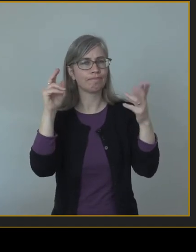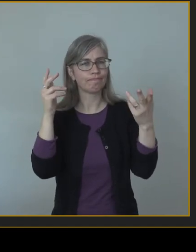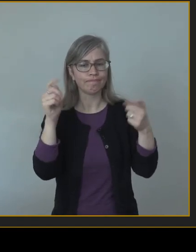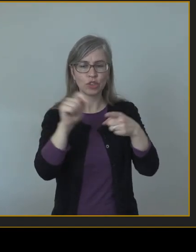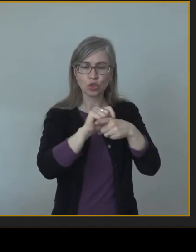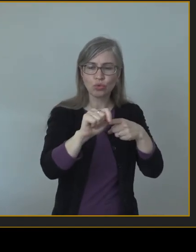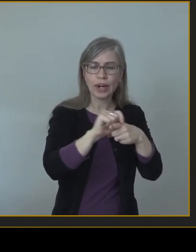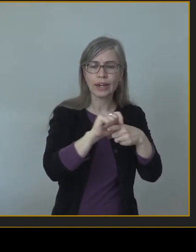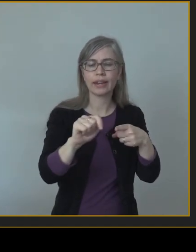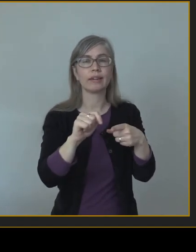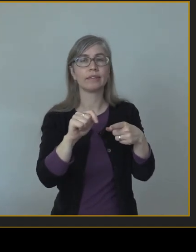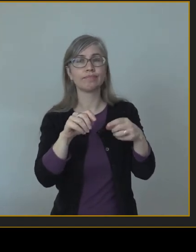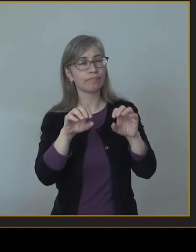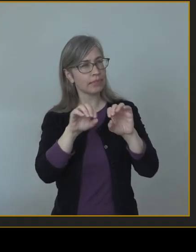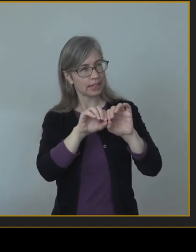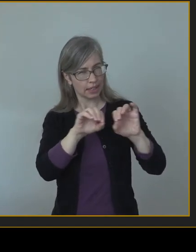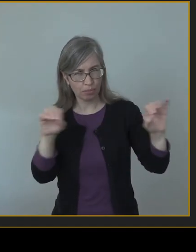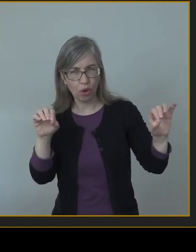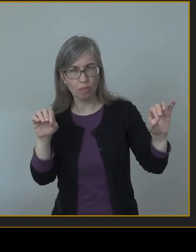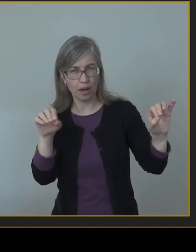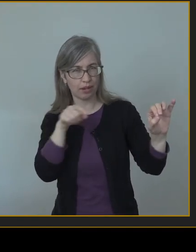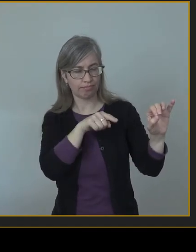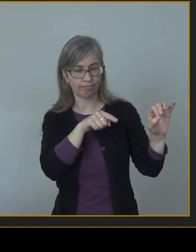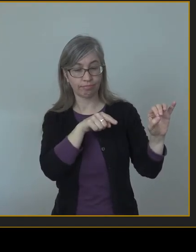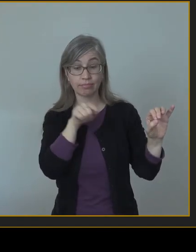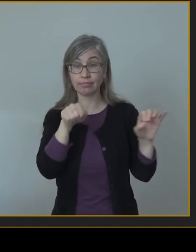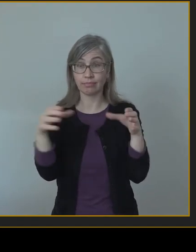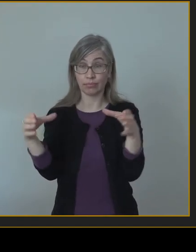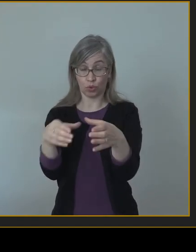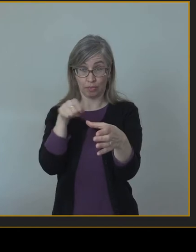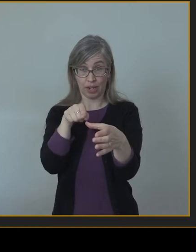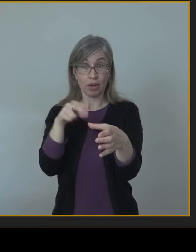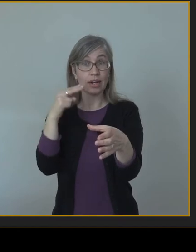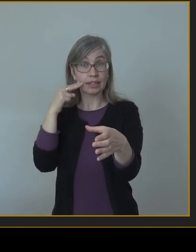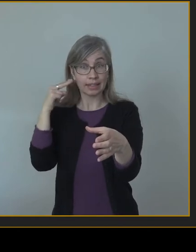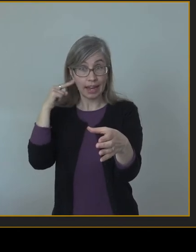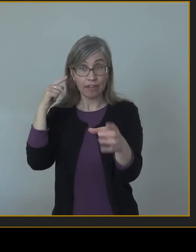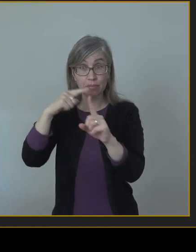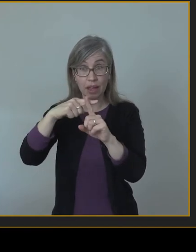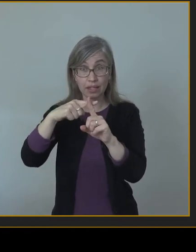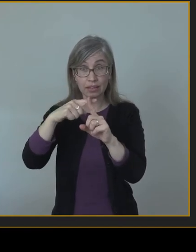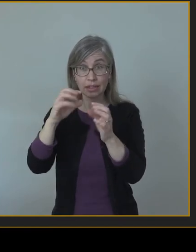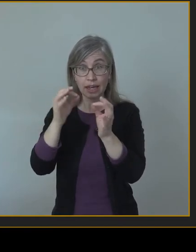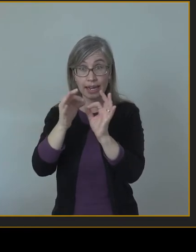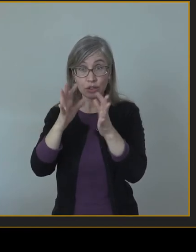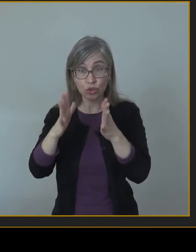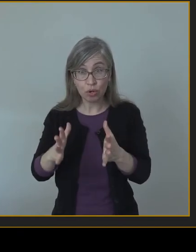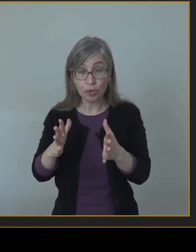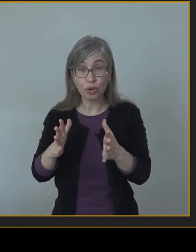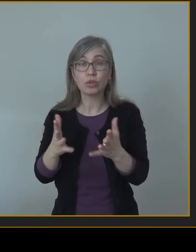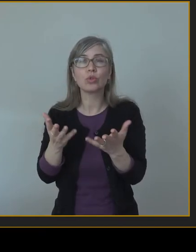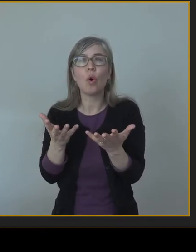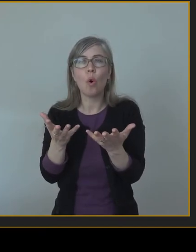...and to get university degrees. Both deaf and hearing people — interpreters —